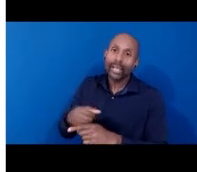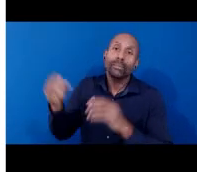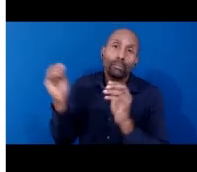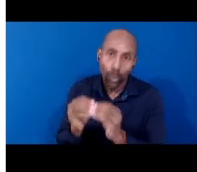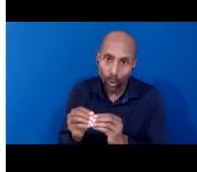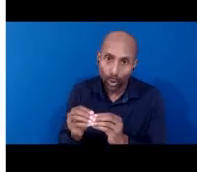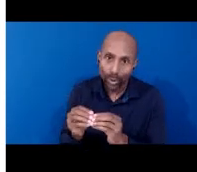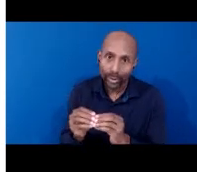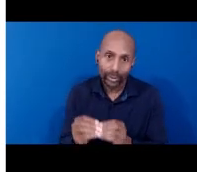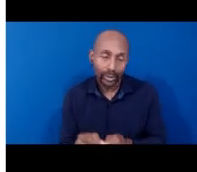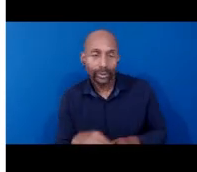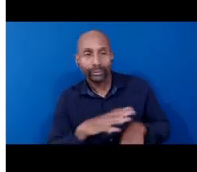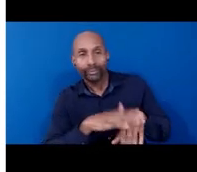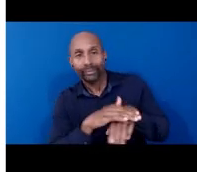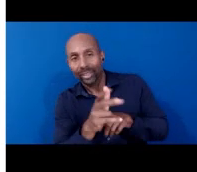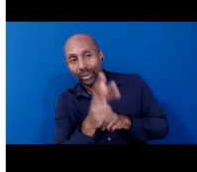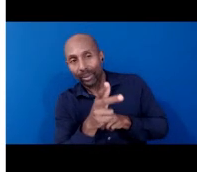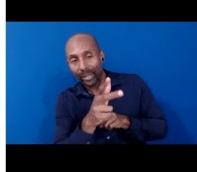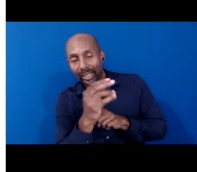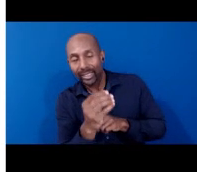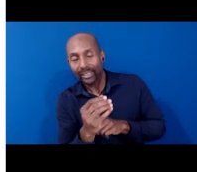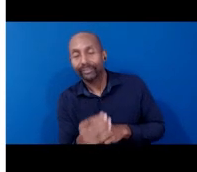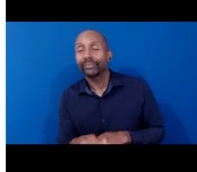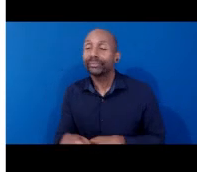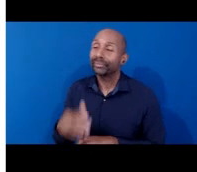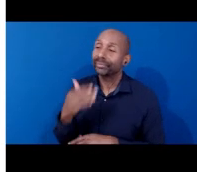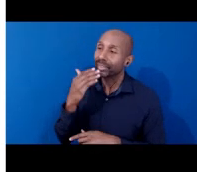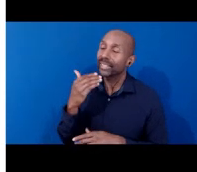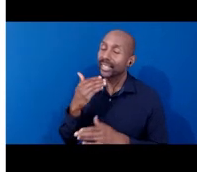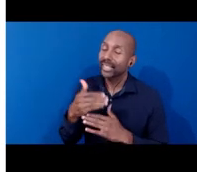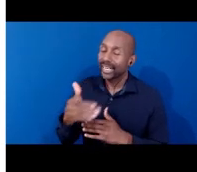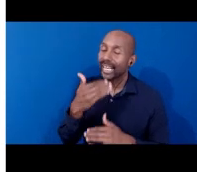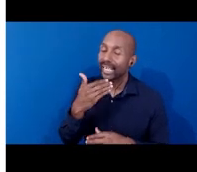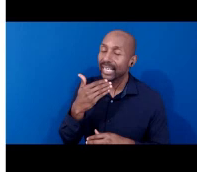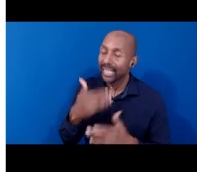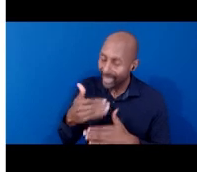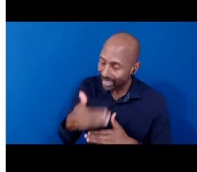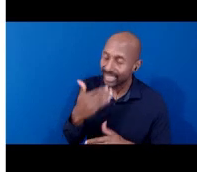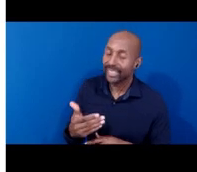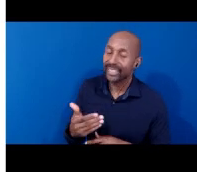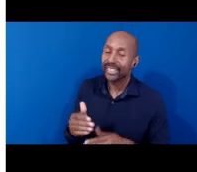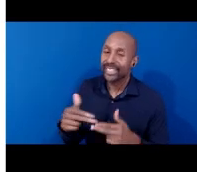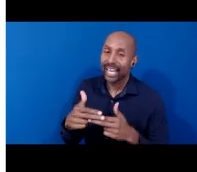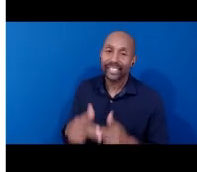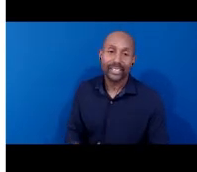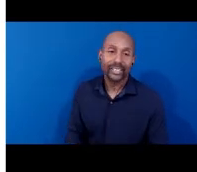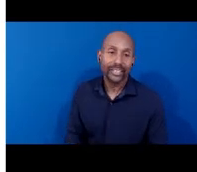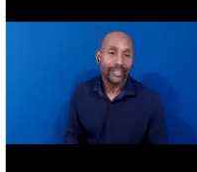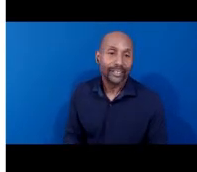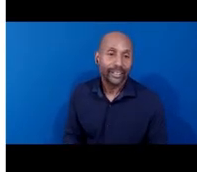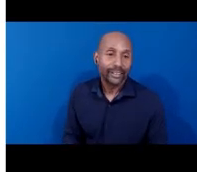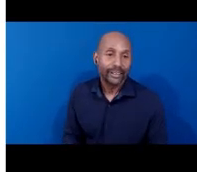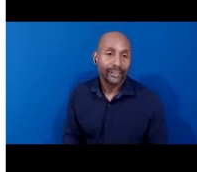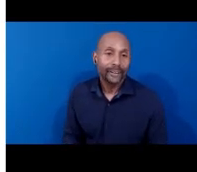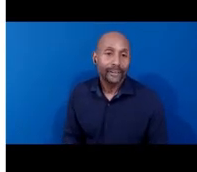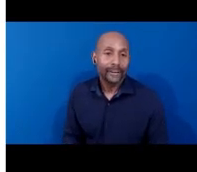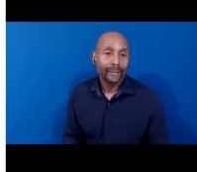3 minutes left. Next slide, please. And what emerged is this lovely map and and what we learned is